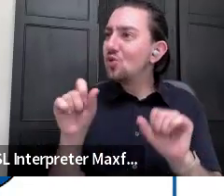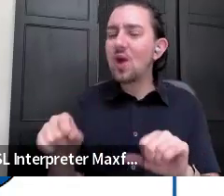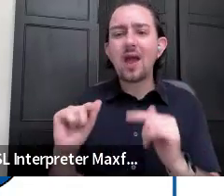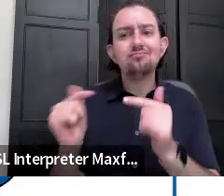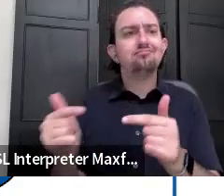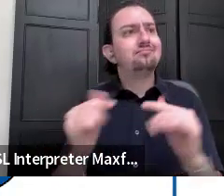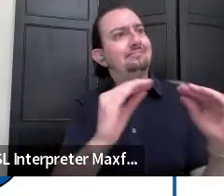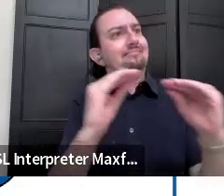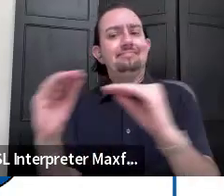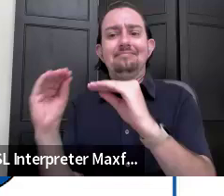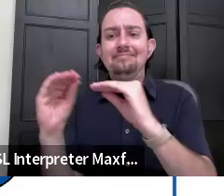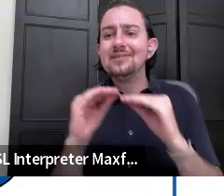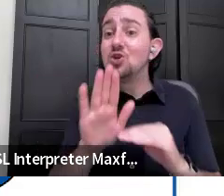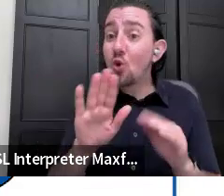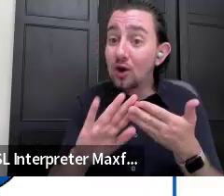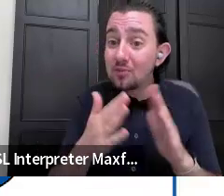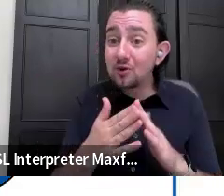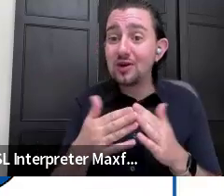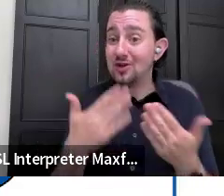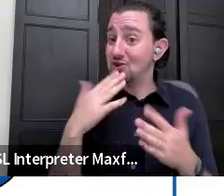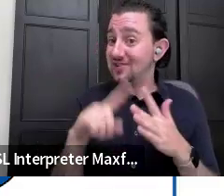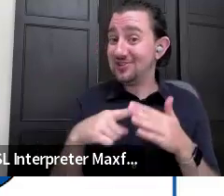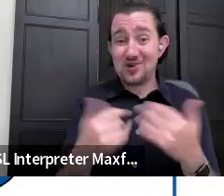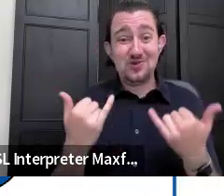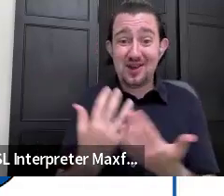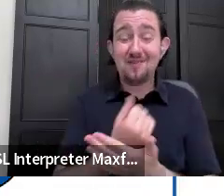going to a webinar like this. And transparency.